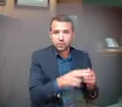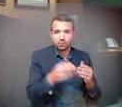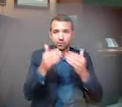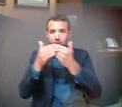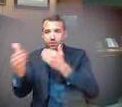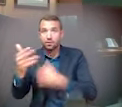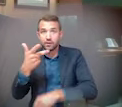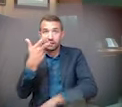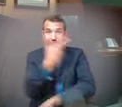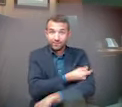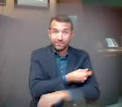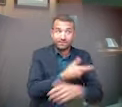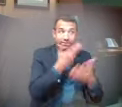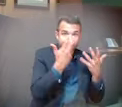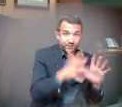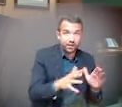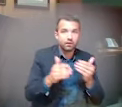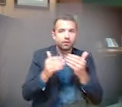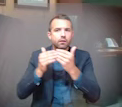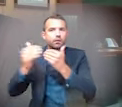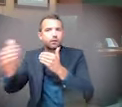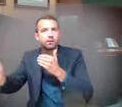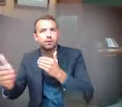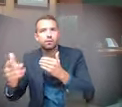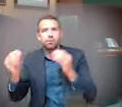Where we have not decided that there is no more touch in